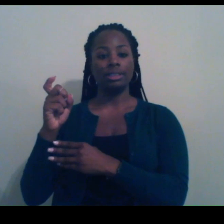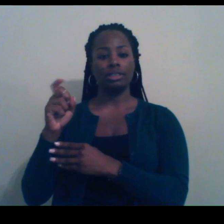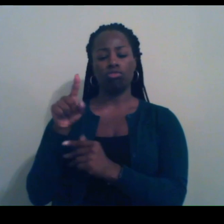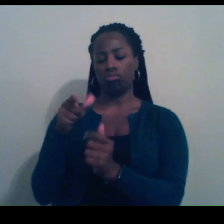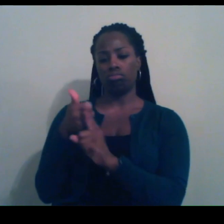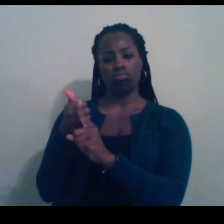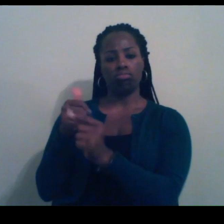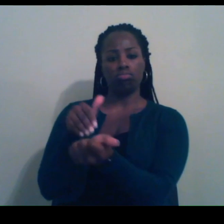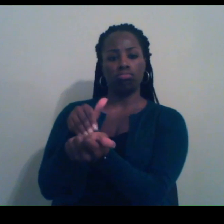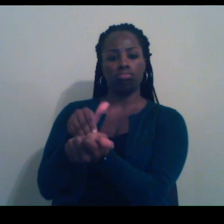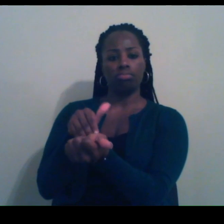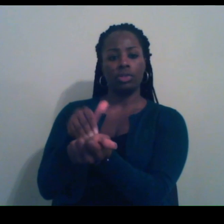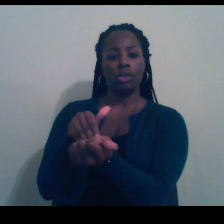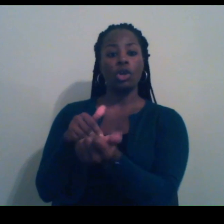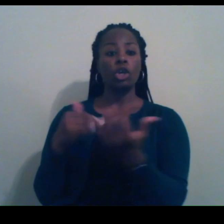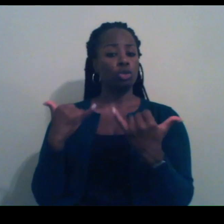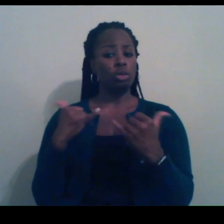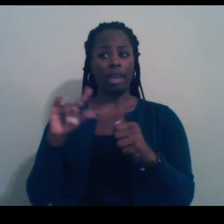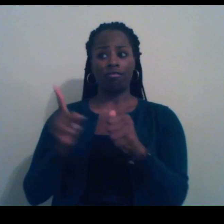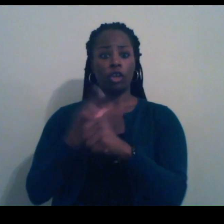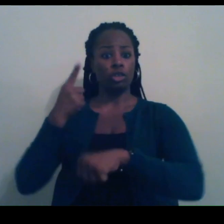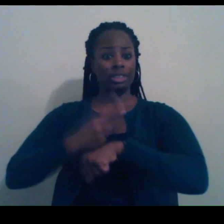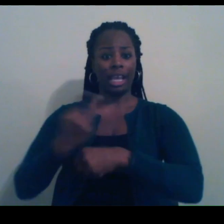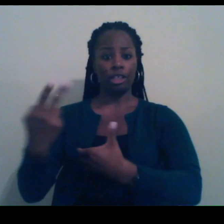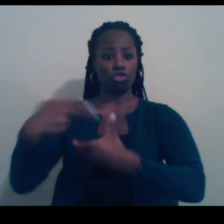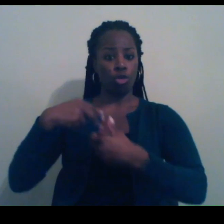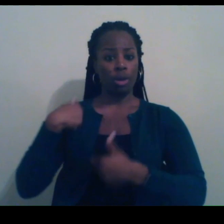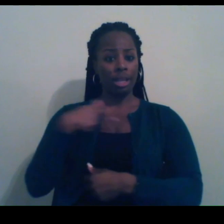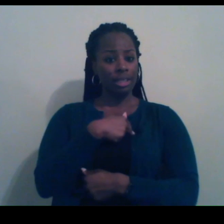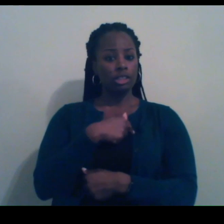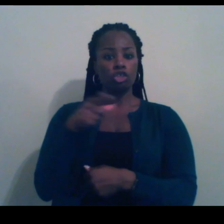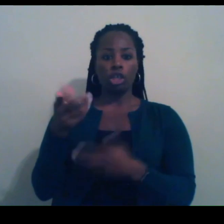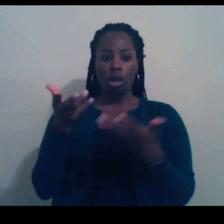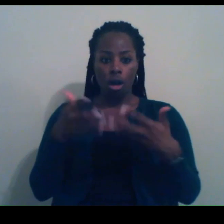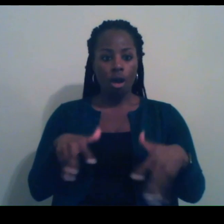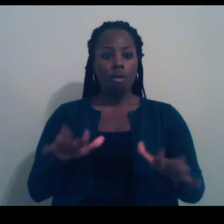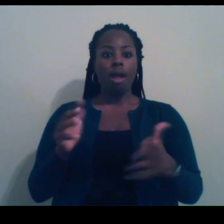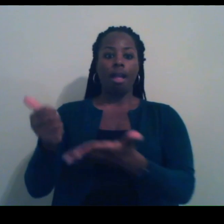contributing significantly to our discussions Dr. Birx serves as the US